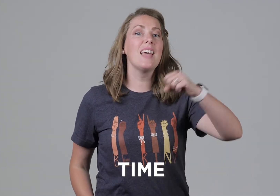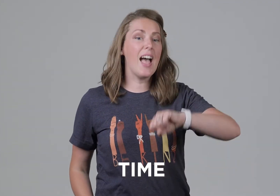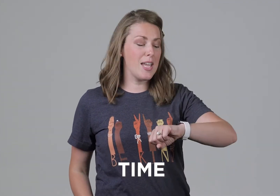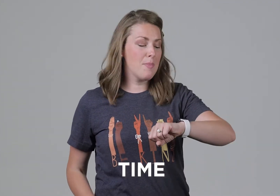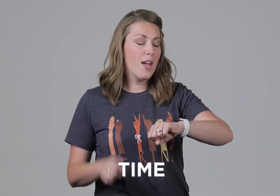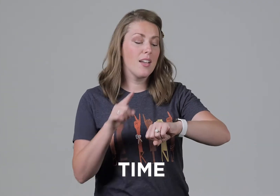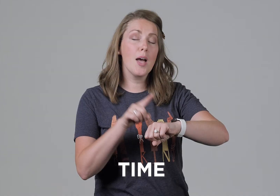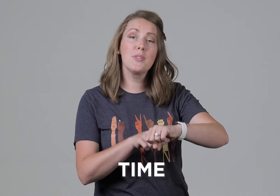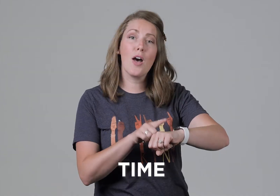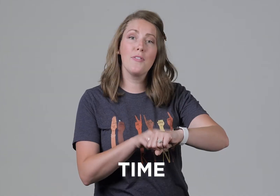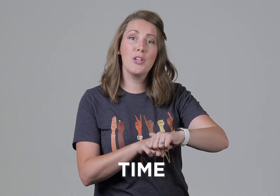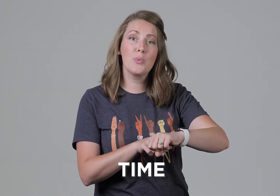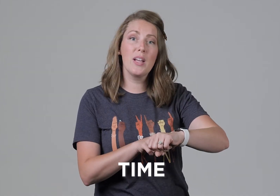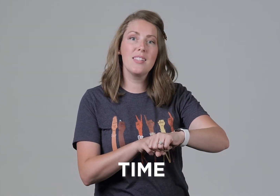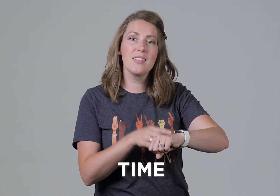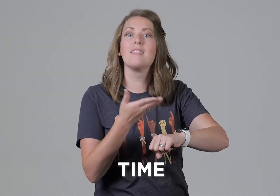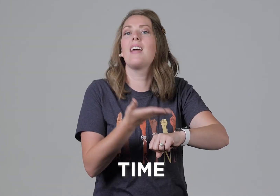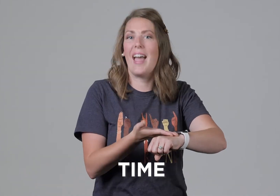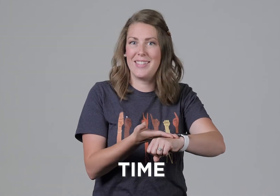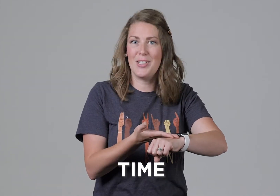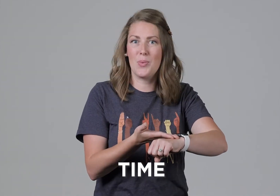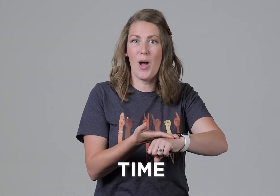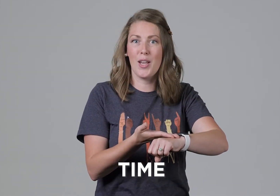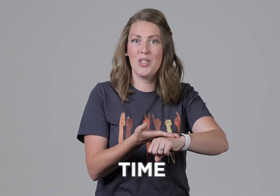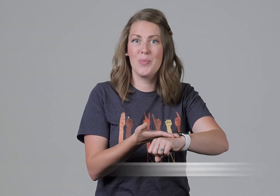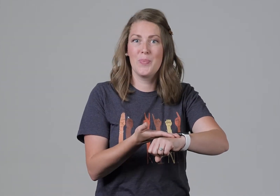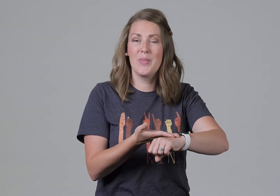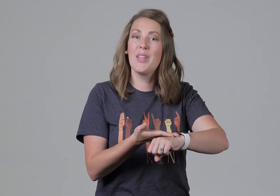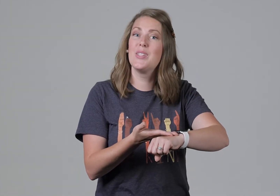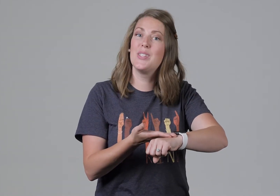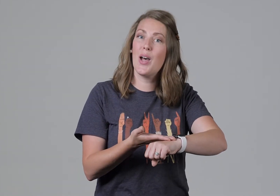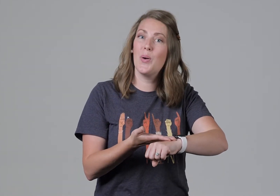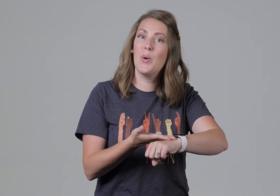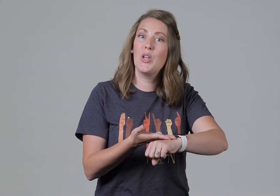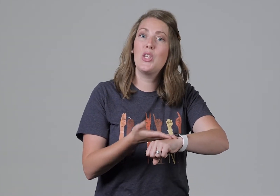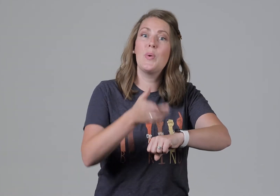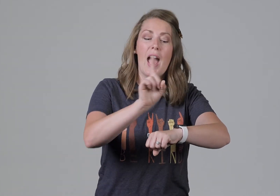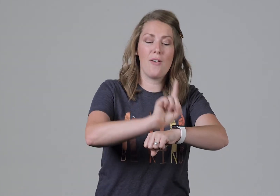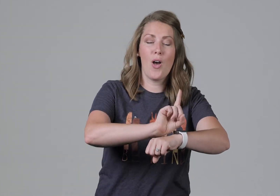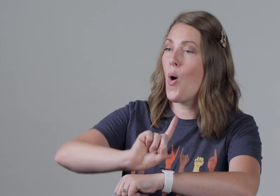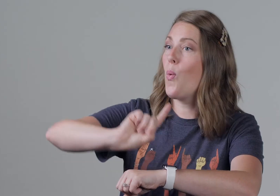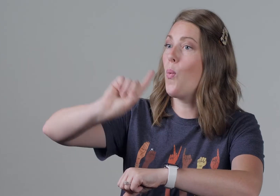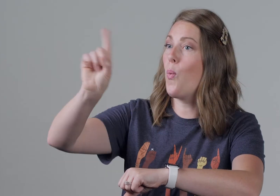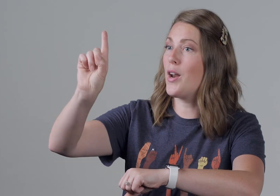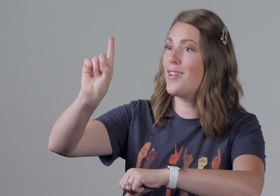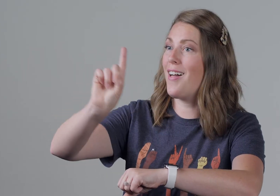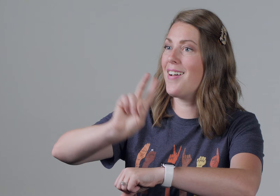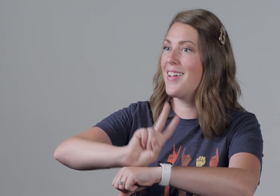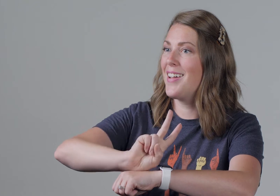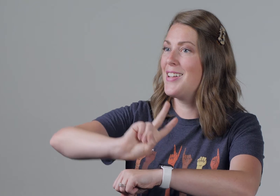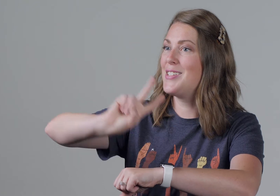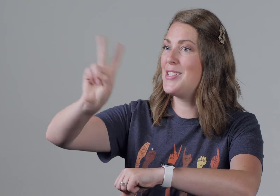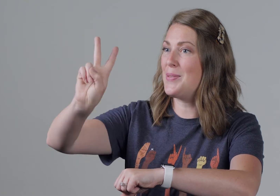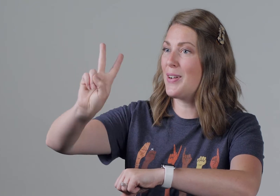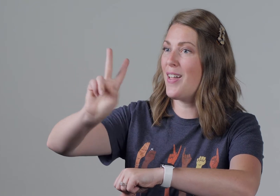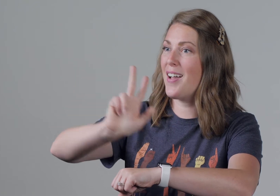time comes off of your wrist as in your watch. So, you would have one o'clock, two o'clock